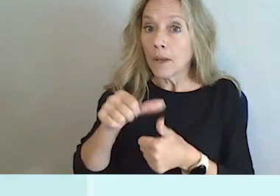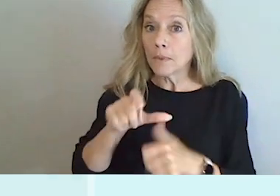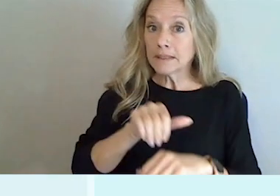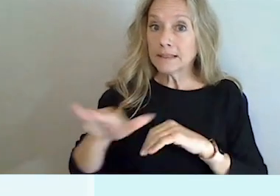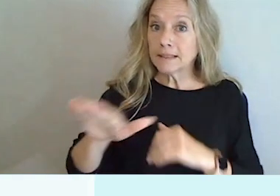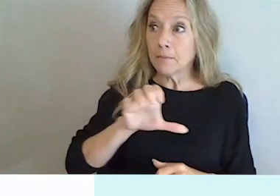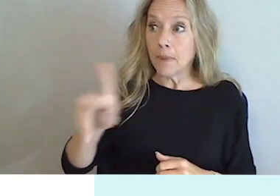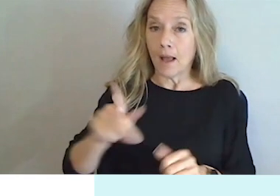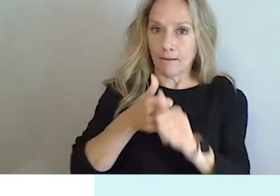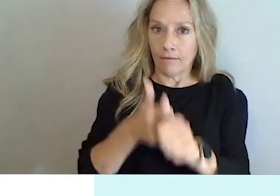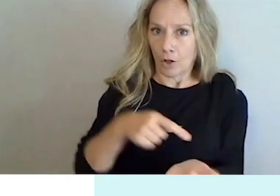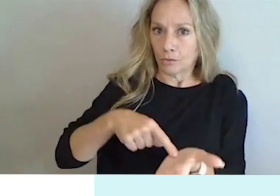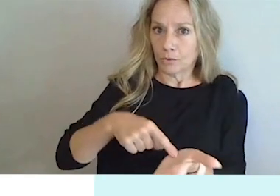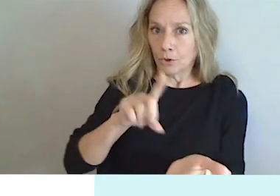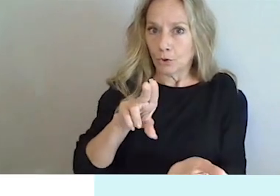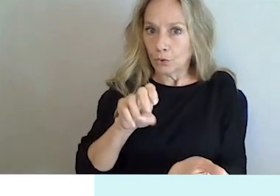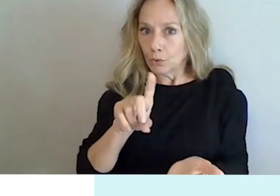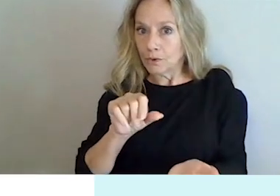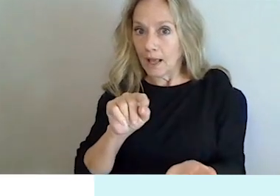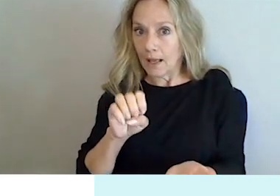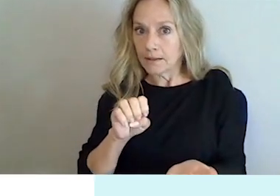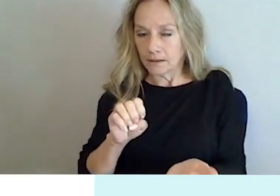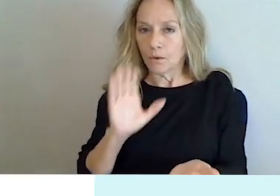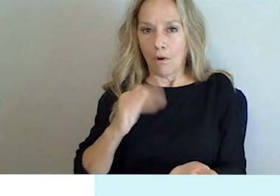date listed towards the beginning of the letter around page three.